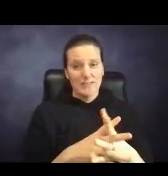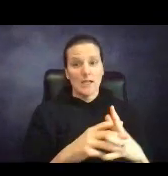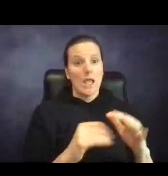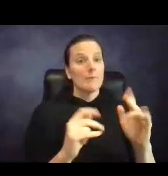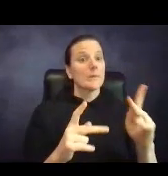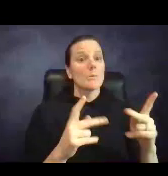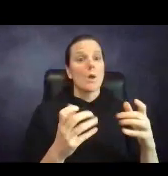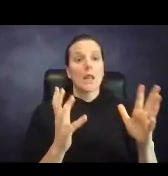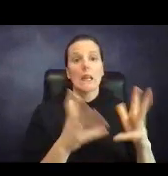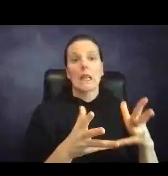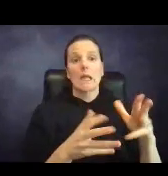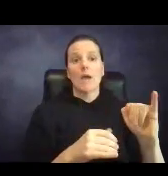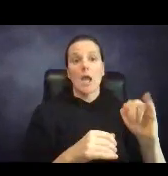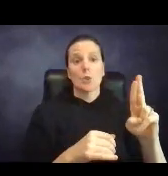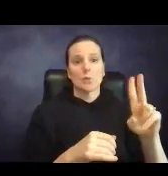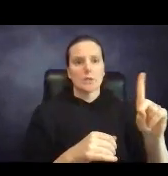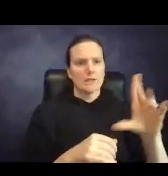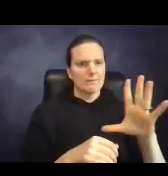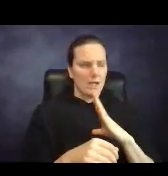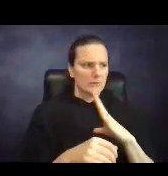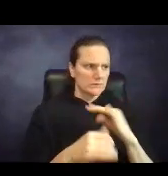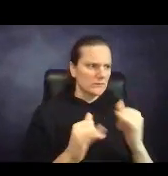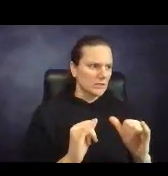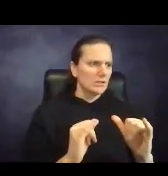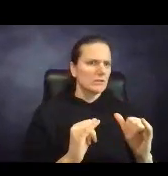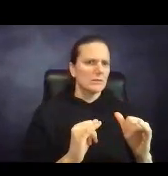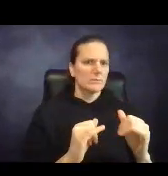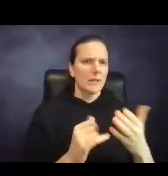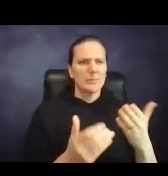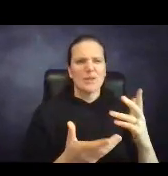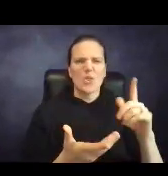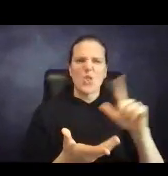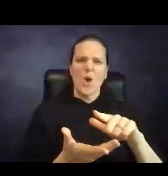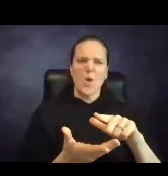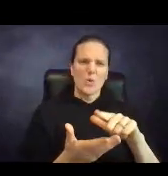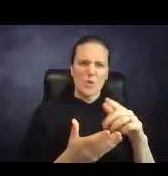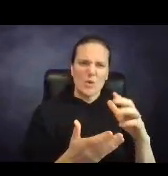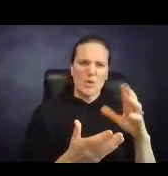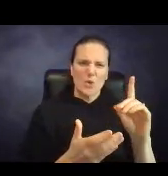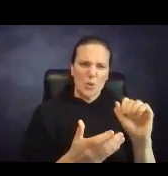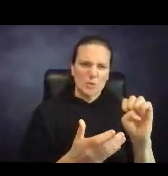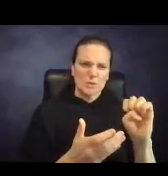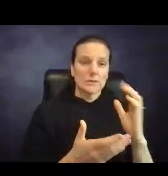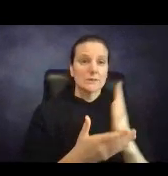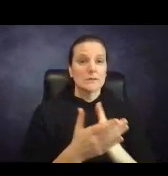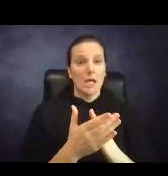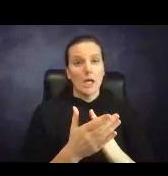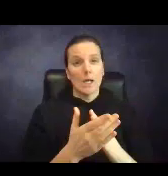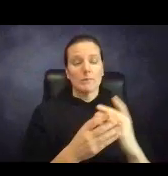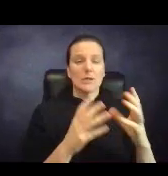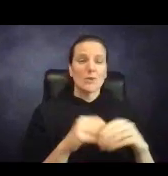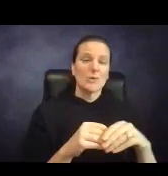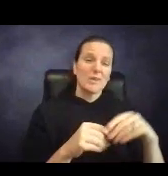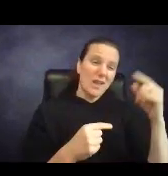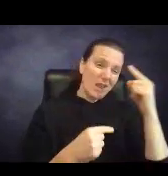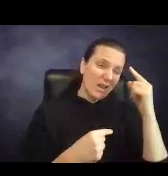They can still benefit from an oral progesterone, they might need to do a lower dose, but they can still benefit. Some side effects will include headaches exploding, breast tenderness, mood changes,